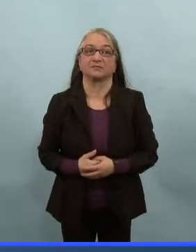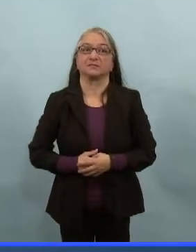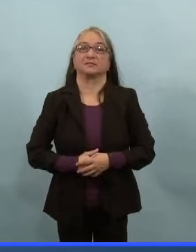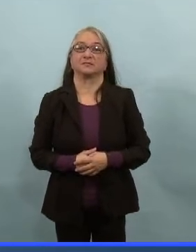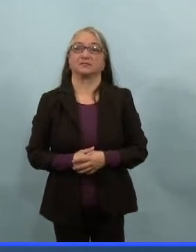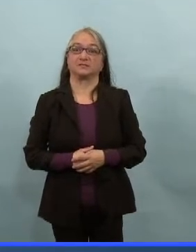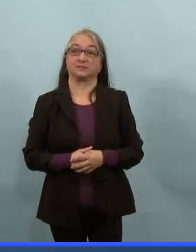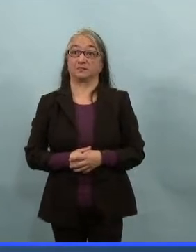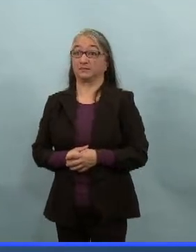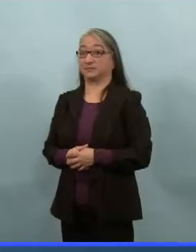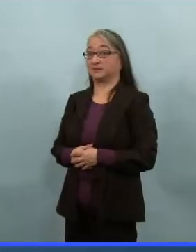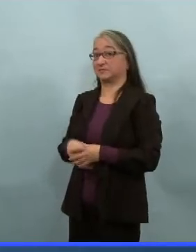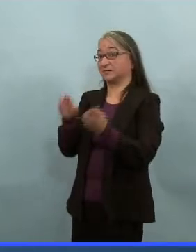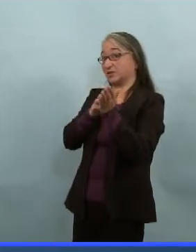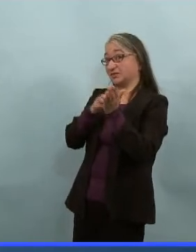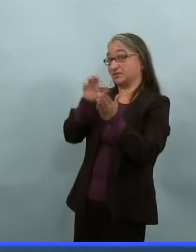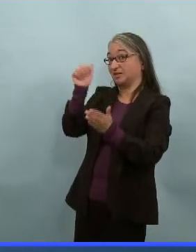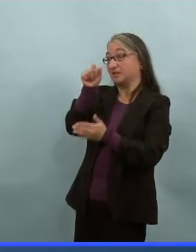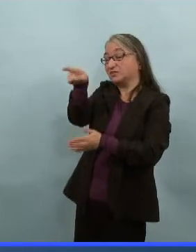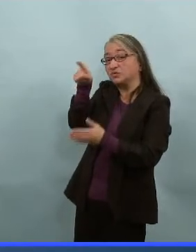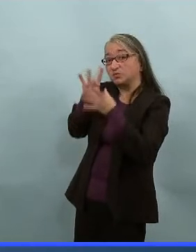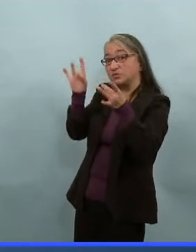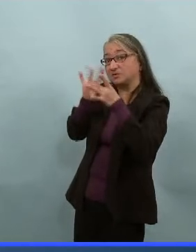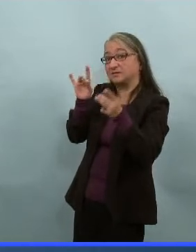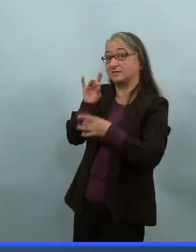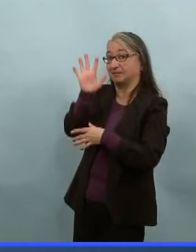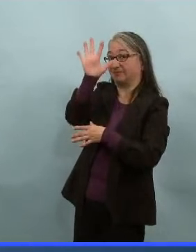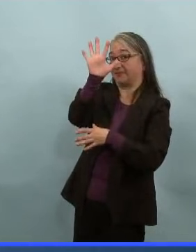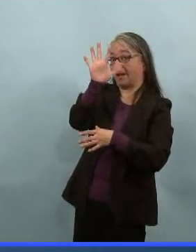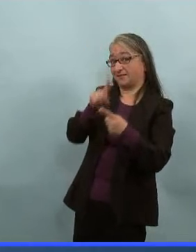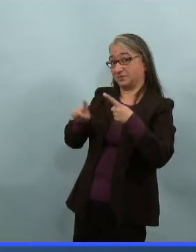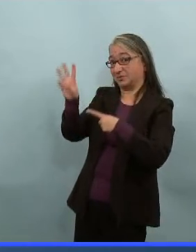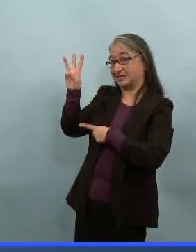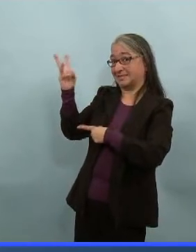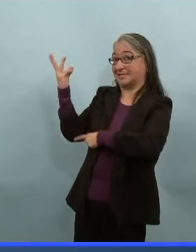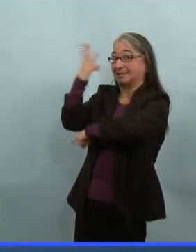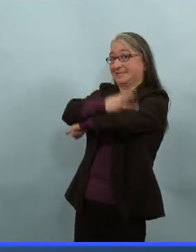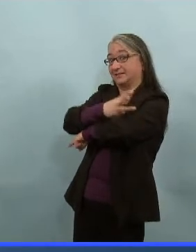the five to six days uh that people are waiting for pcr tests uh is that the median